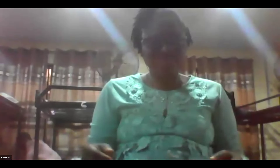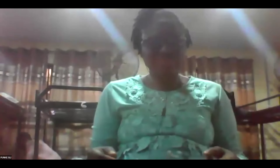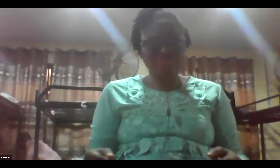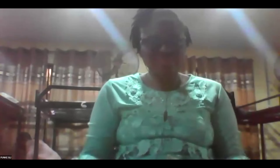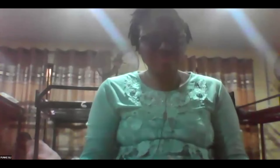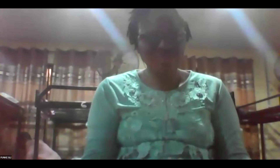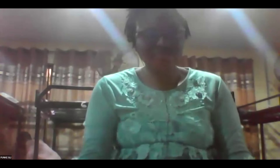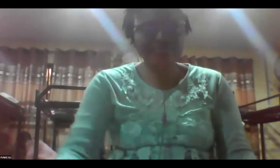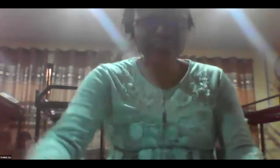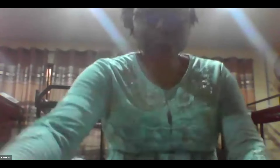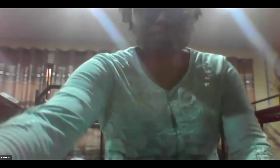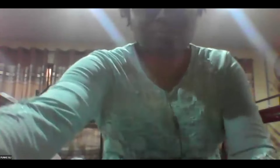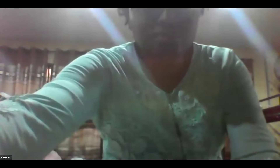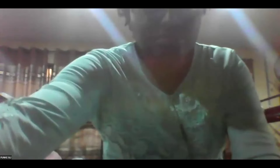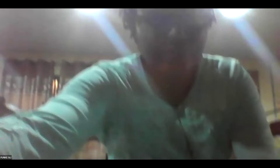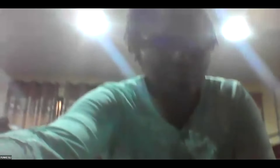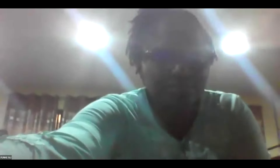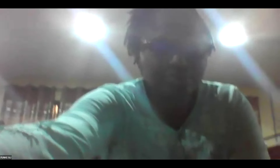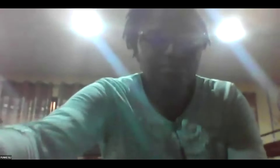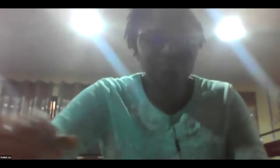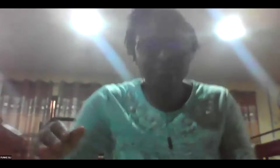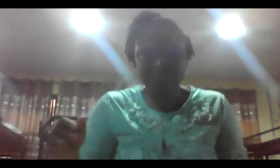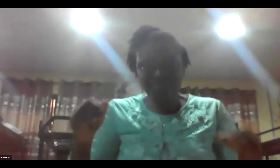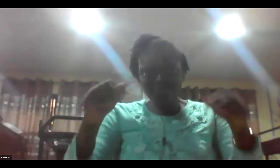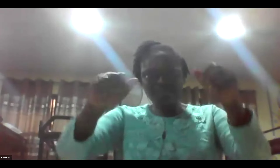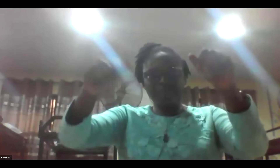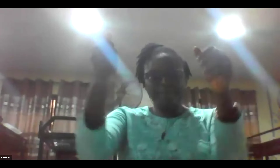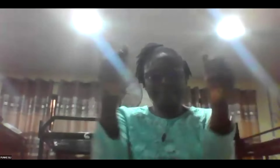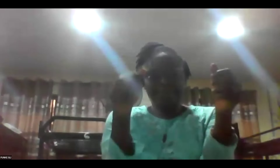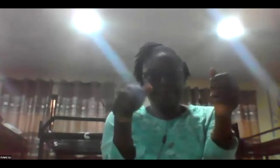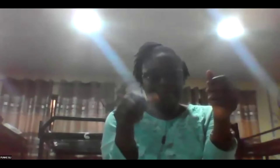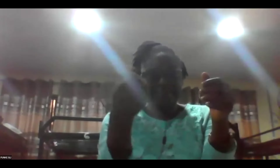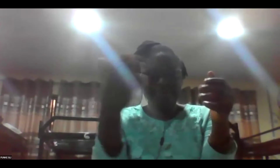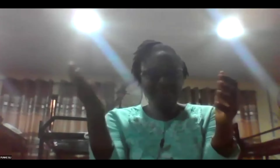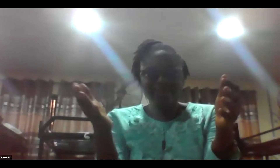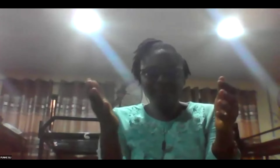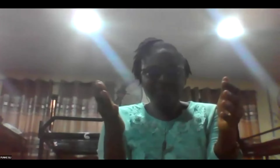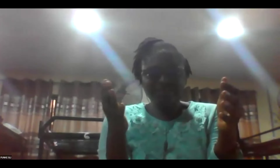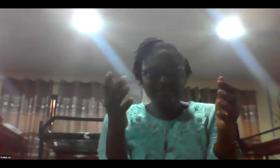there's another tool that you can use to. You can maximize very, very well, which is, the chat box